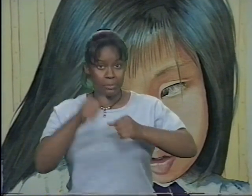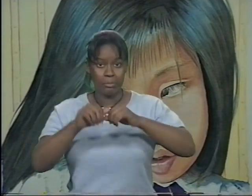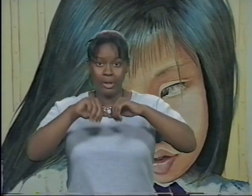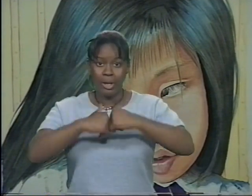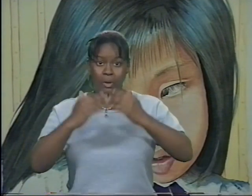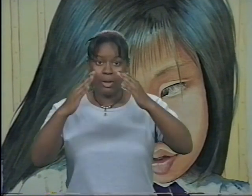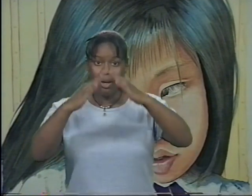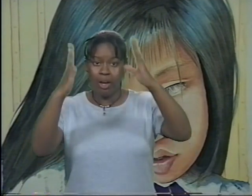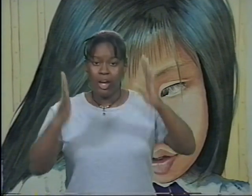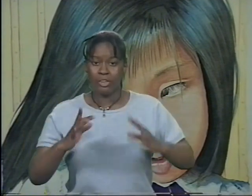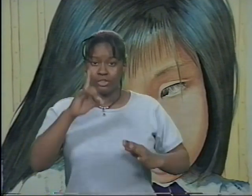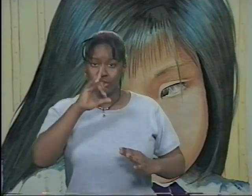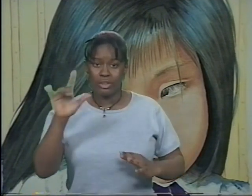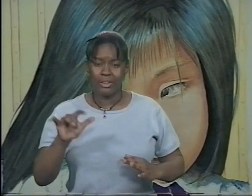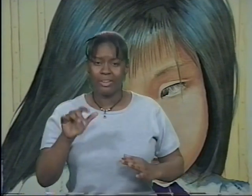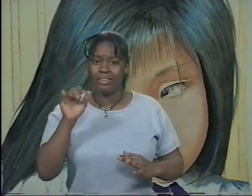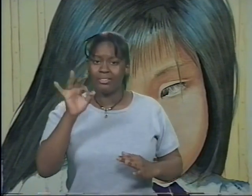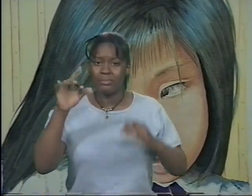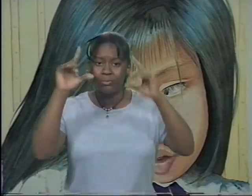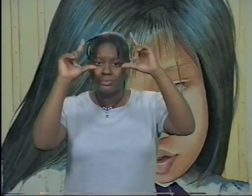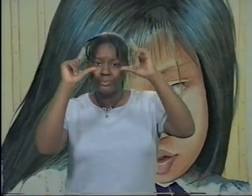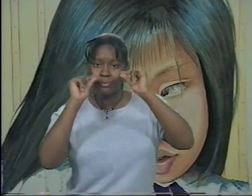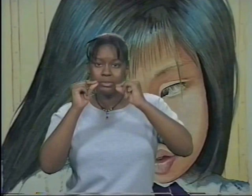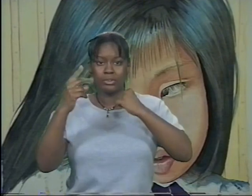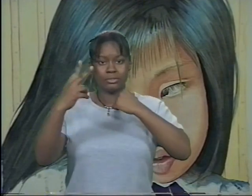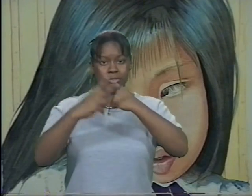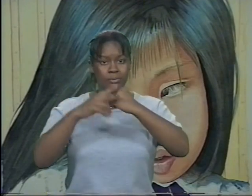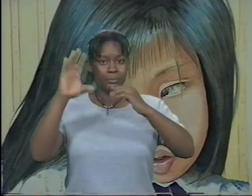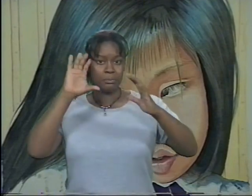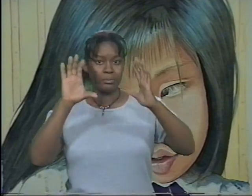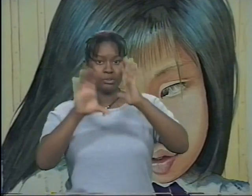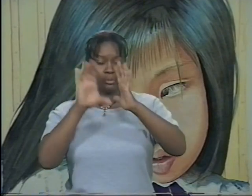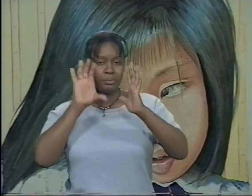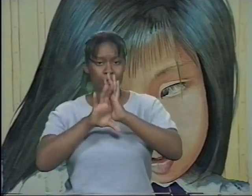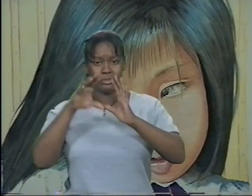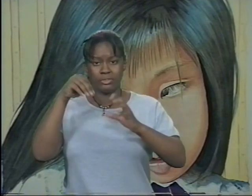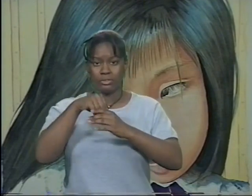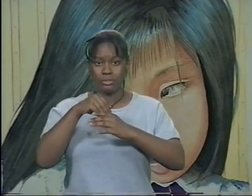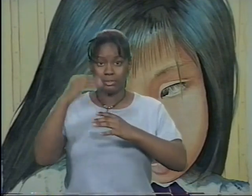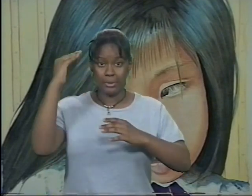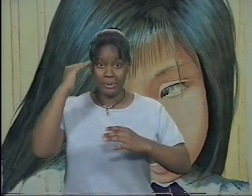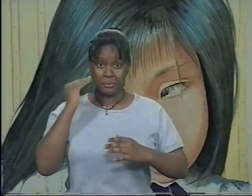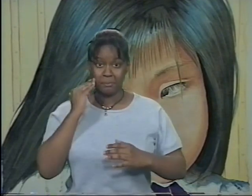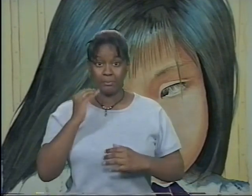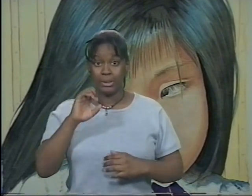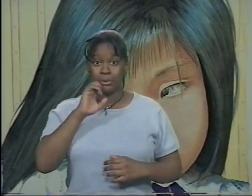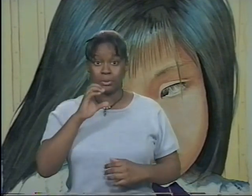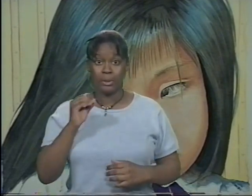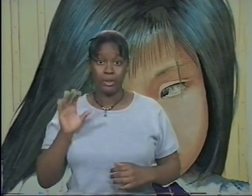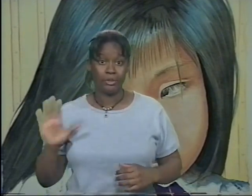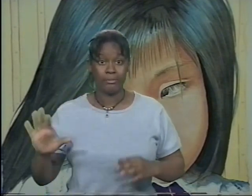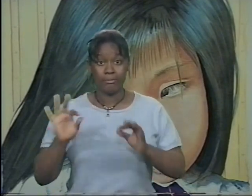She could even remember how the whole house looked if she closed her eyes and kept pictures of it inside her head.